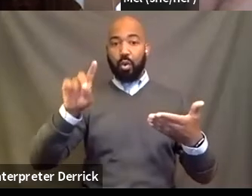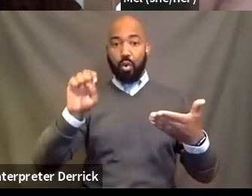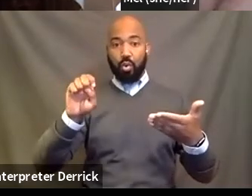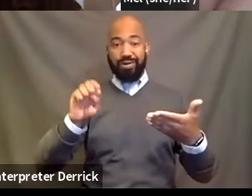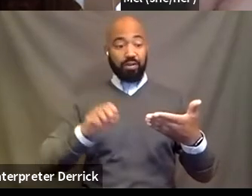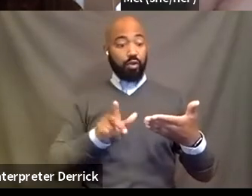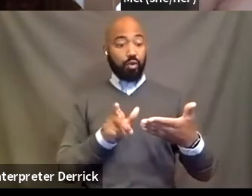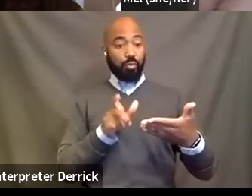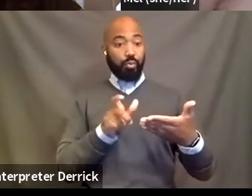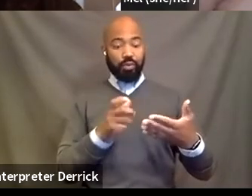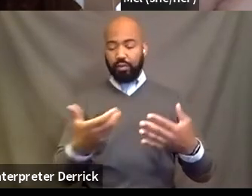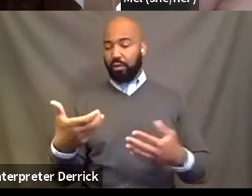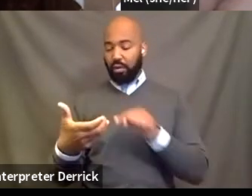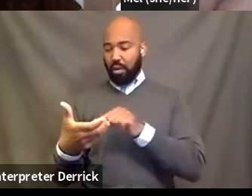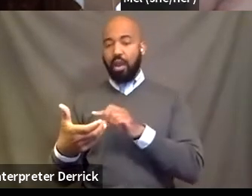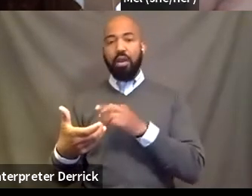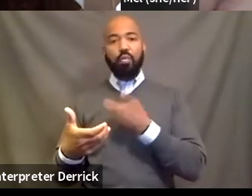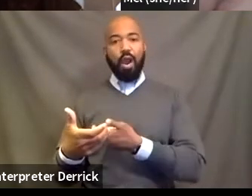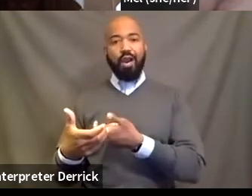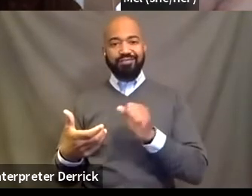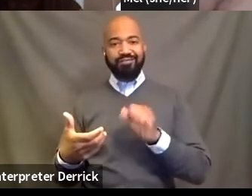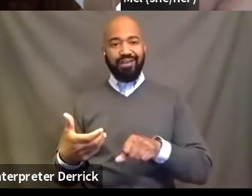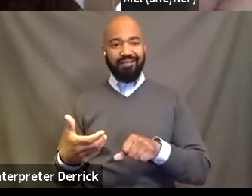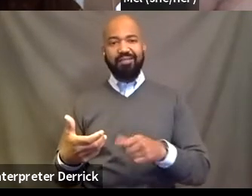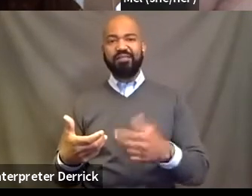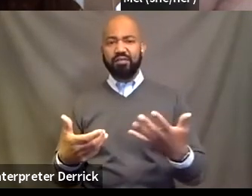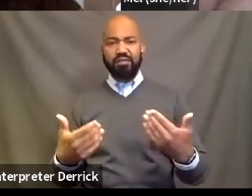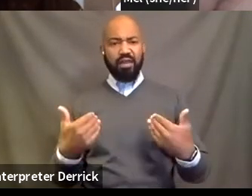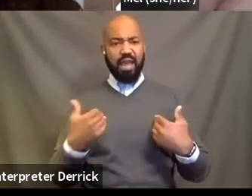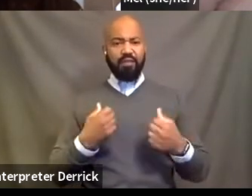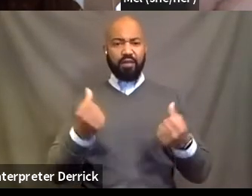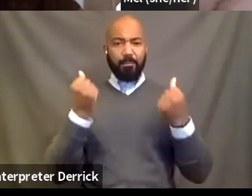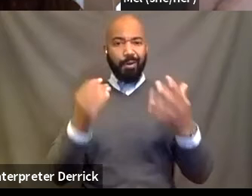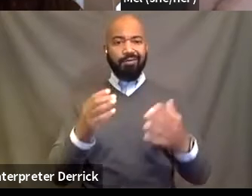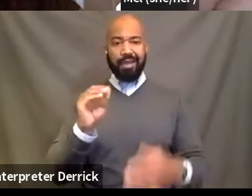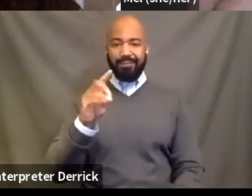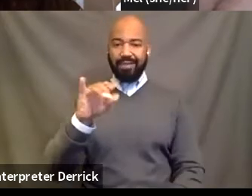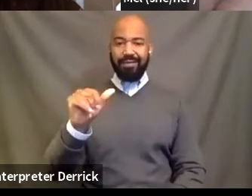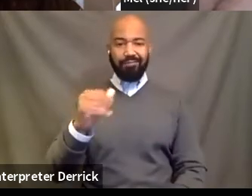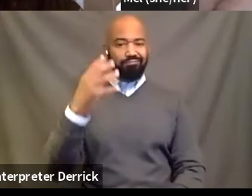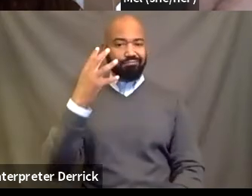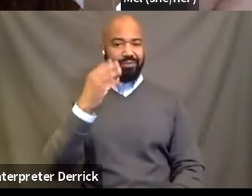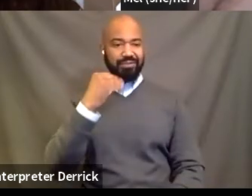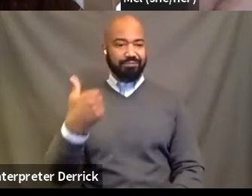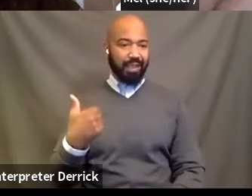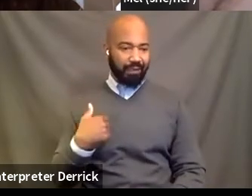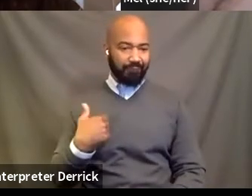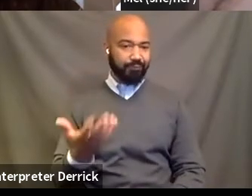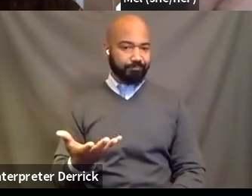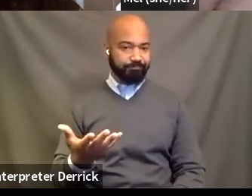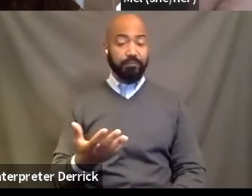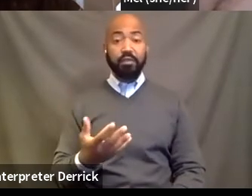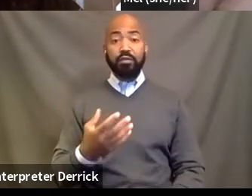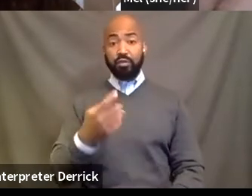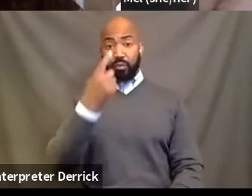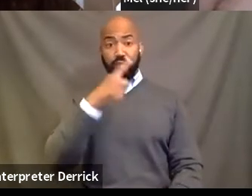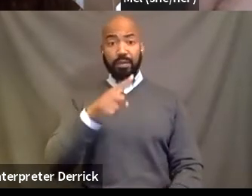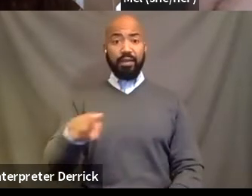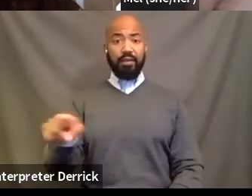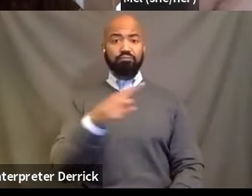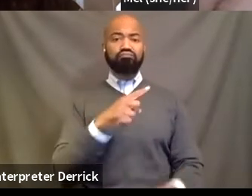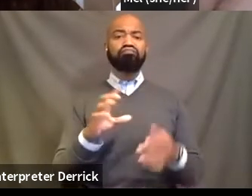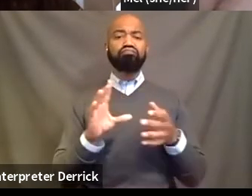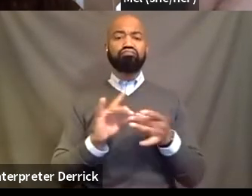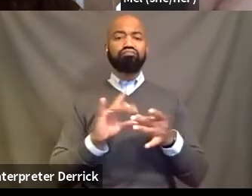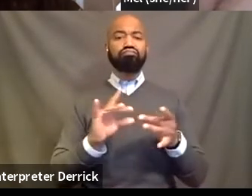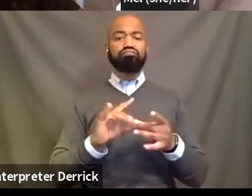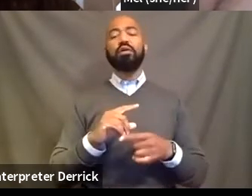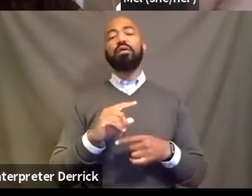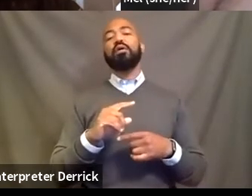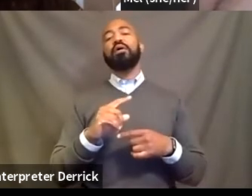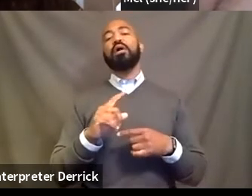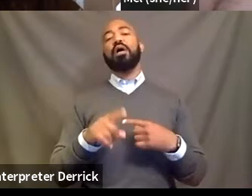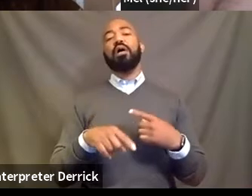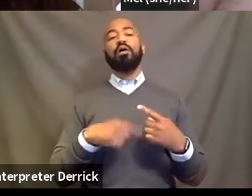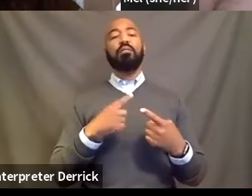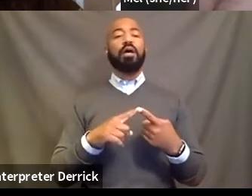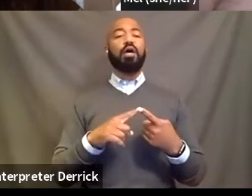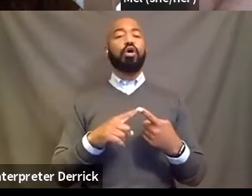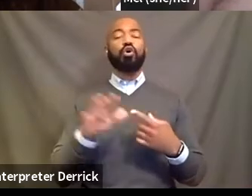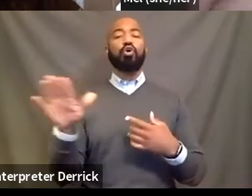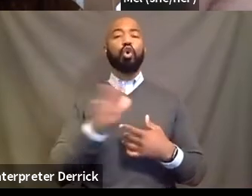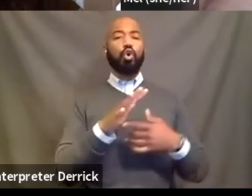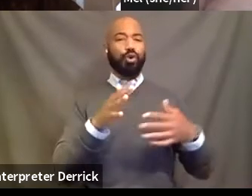Kirya Traber (she/her): If you folks can talk about your your traces in putting together this this visual tangible objects and how many contributors are there i'm actually not quite sure and yeah how did you make choices as curators.